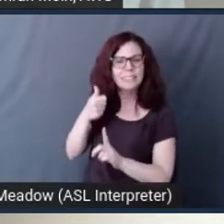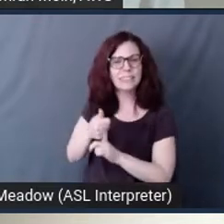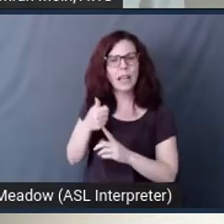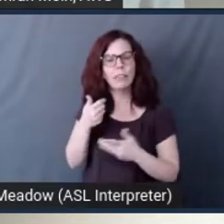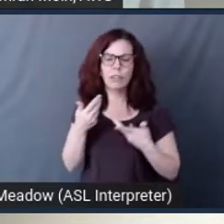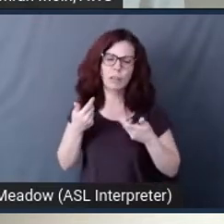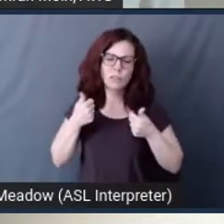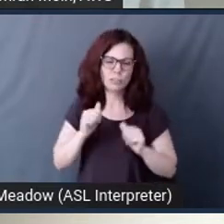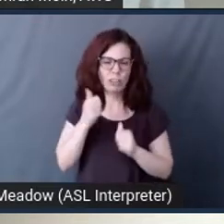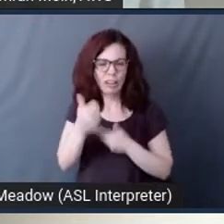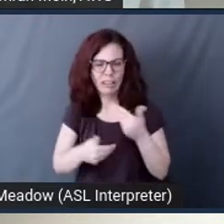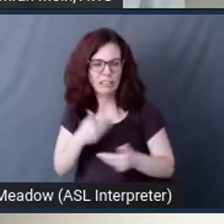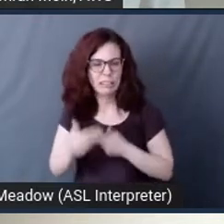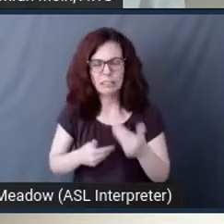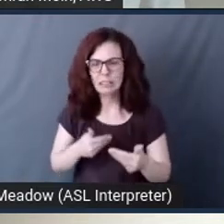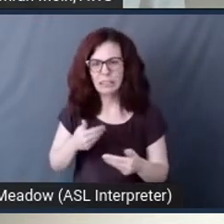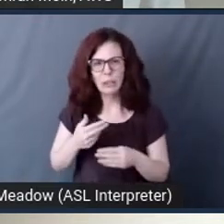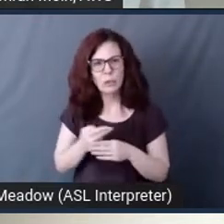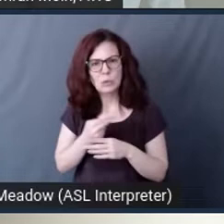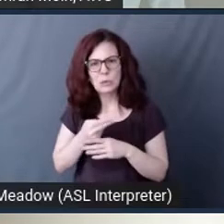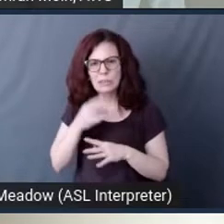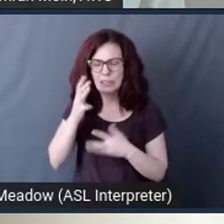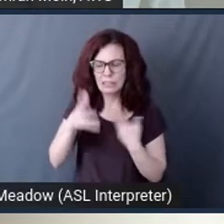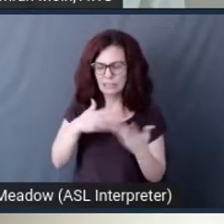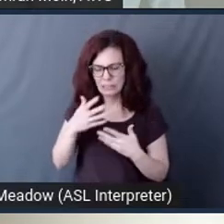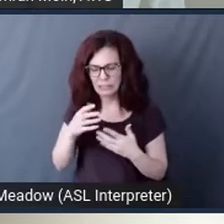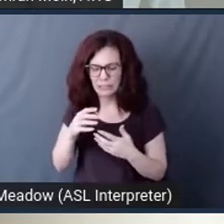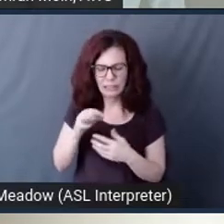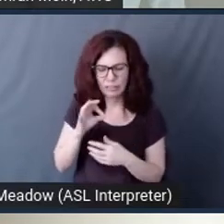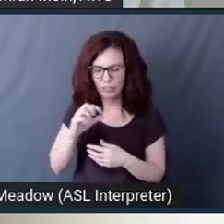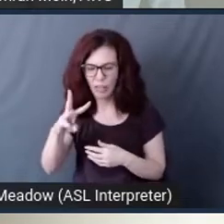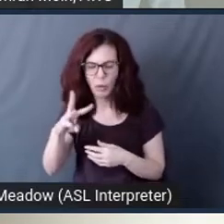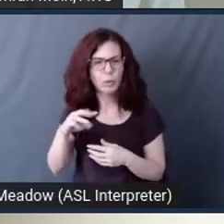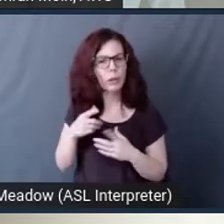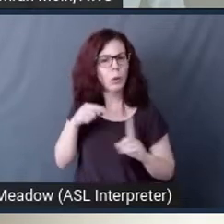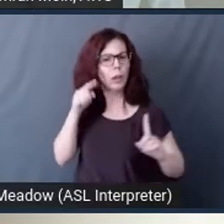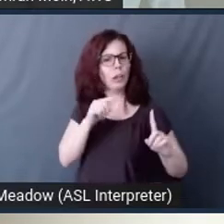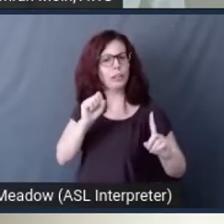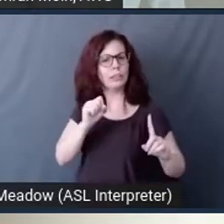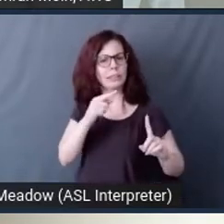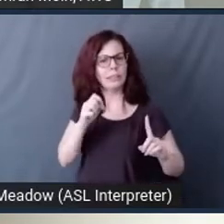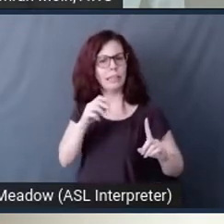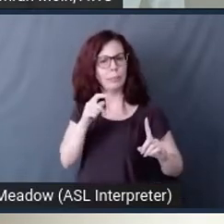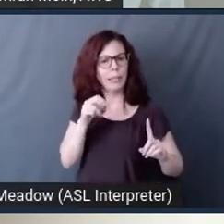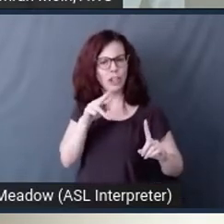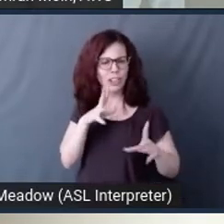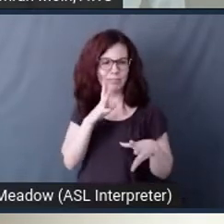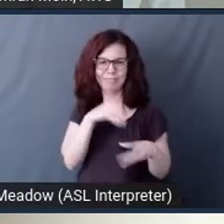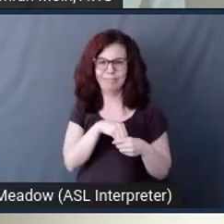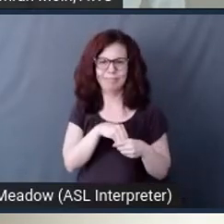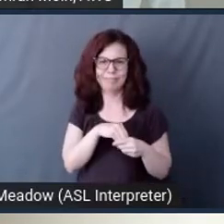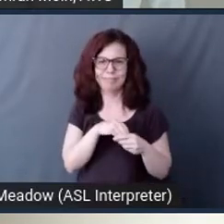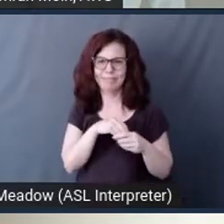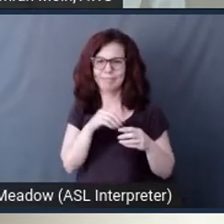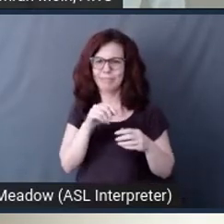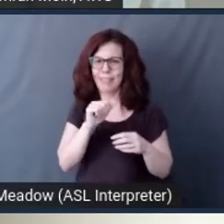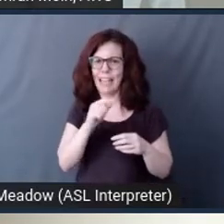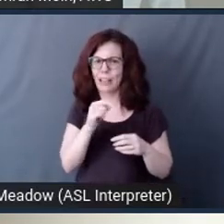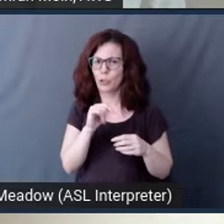on your own using TensorFlow, just check out the SageMaker built-in algorithms. It really simplifies fine tuning these models